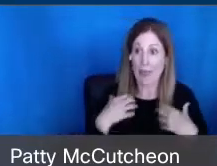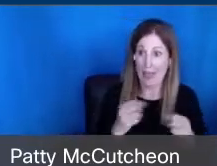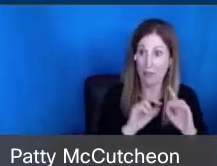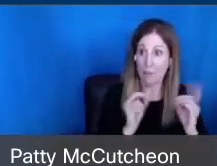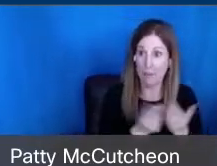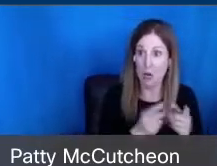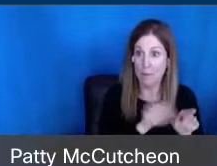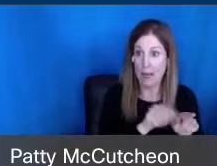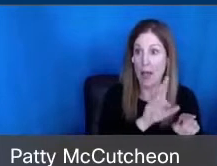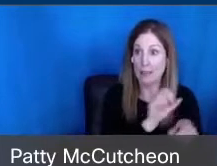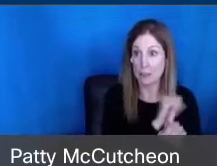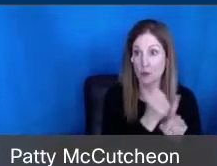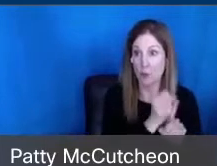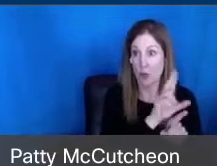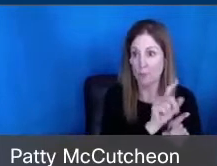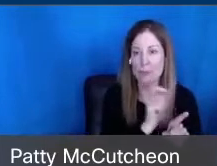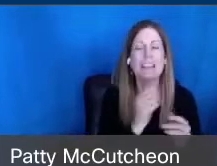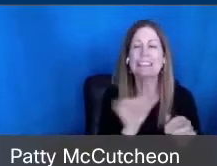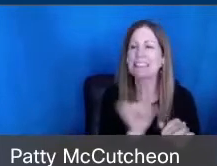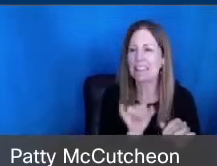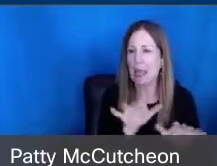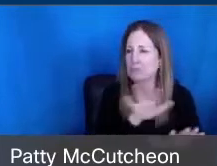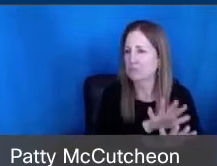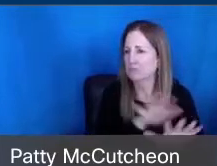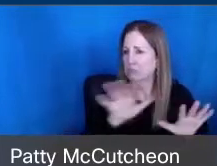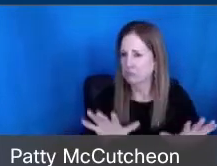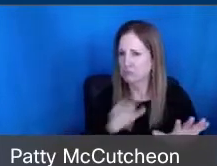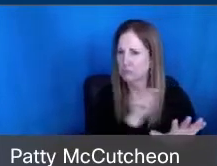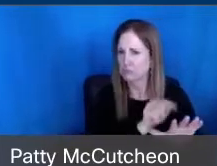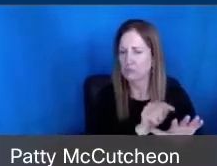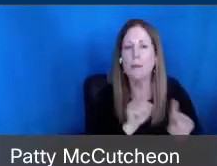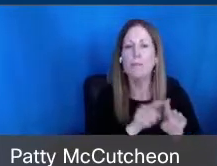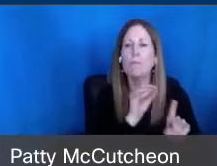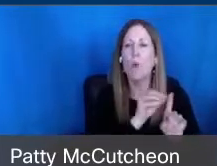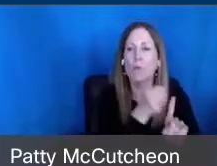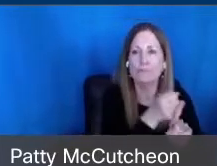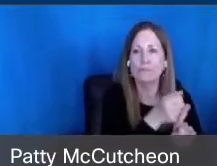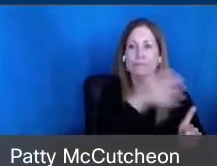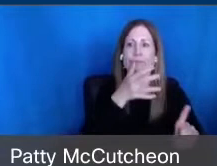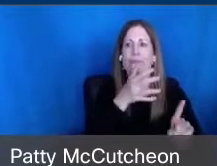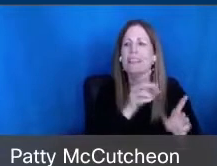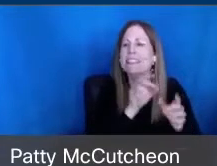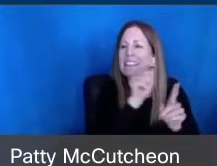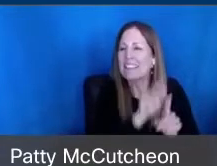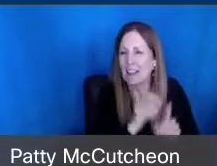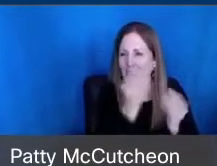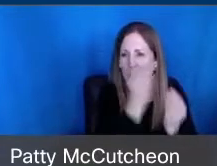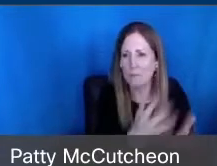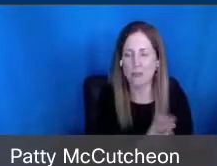has the same overview data, but we provide a lot more detailed information. In addition, our situation update